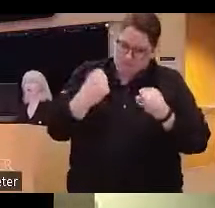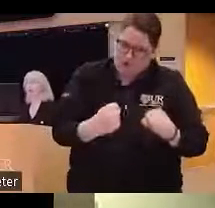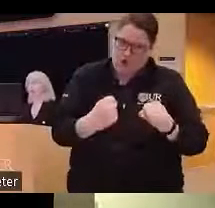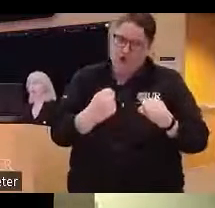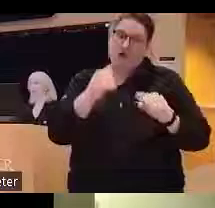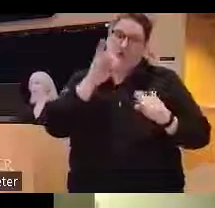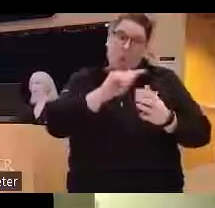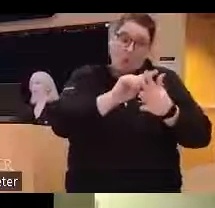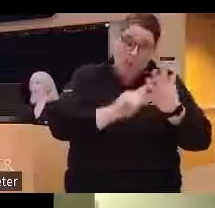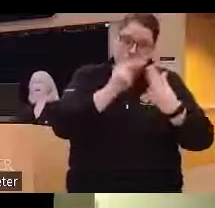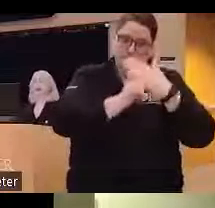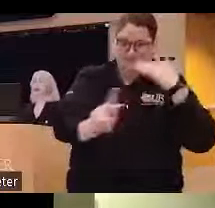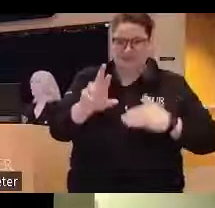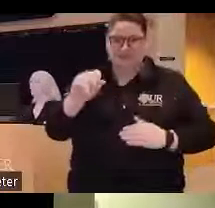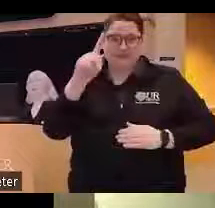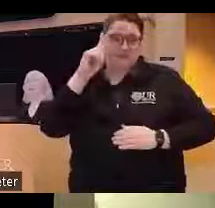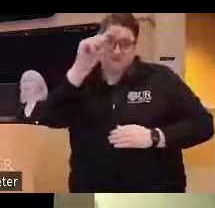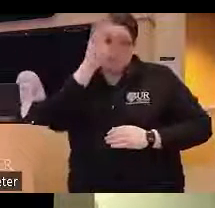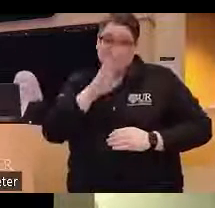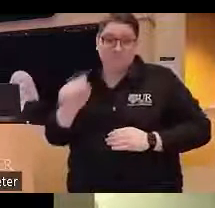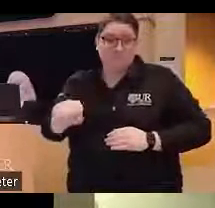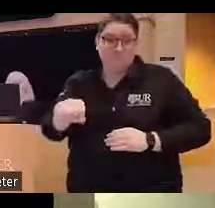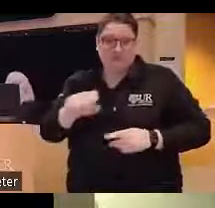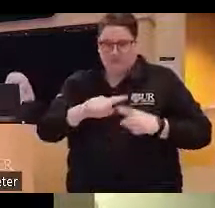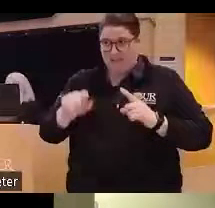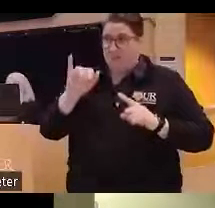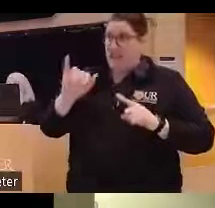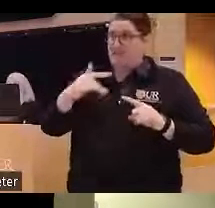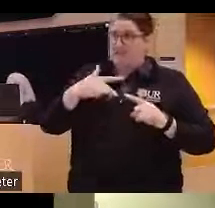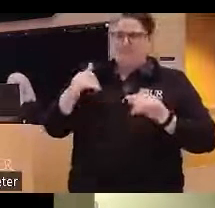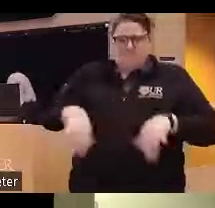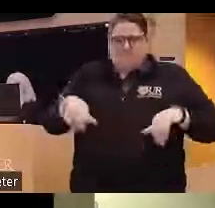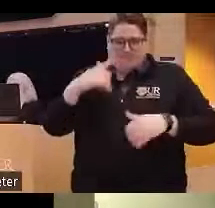the risk for schizophrenia but I've seen that in every study I've ever done done you know level